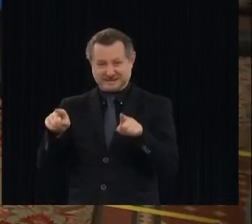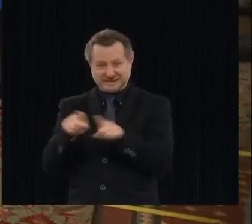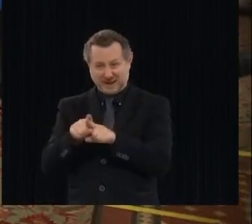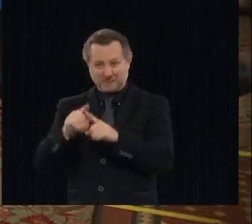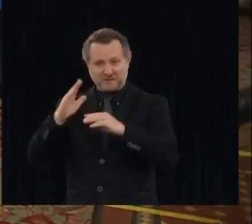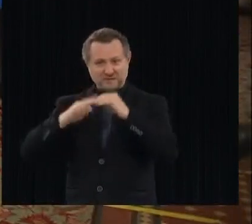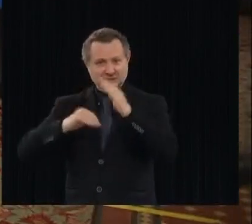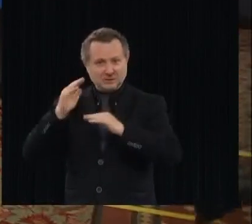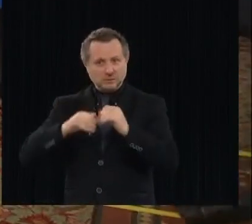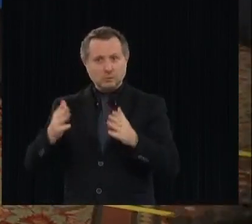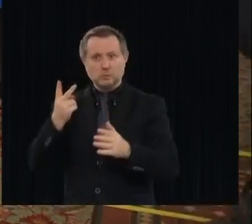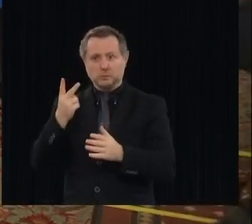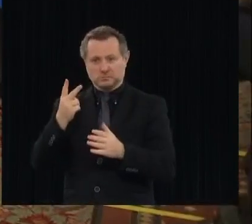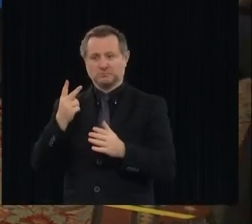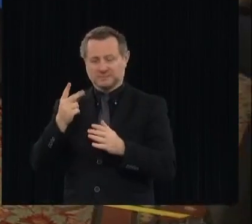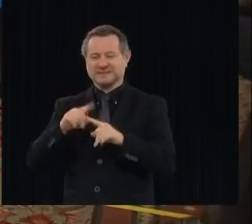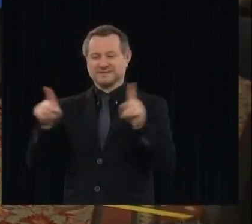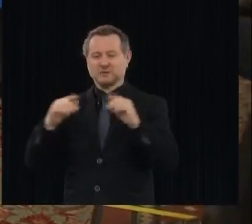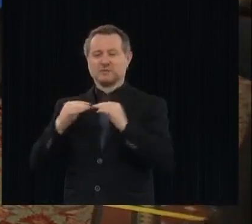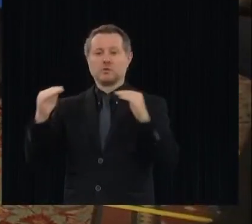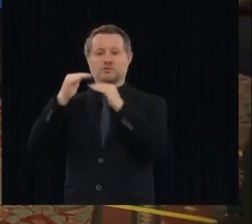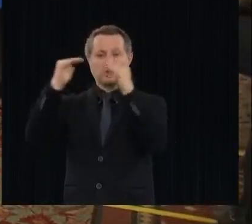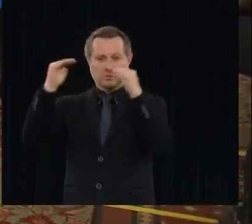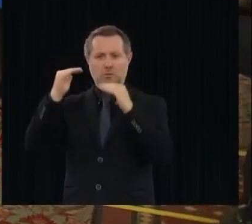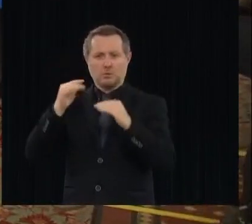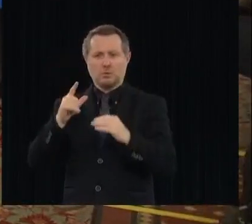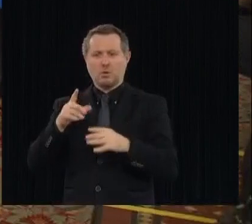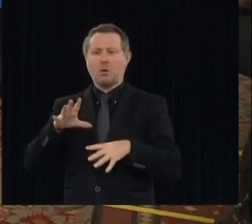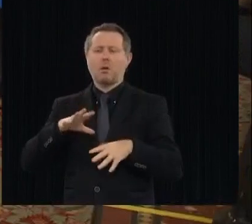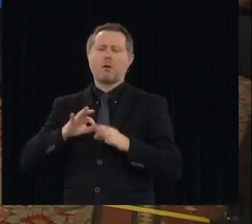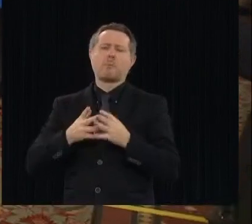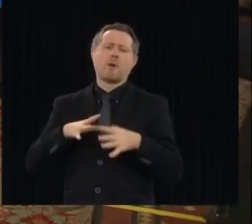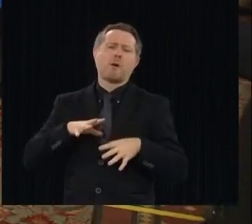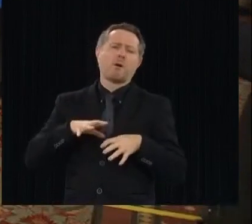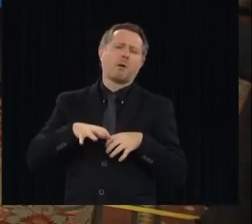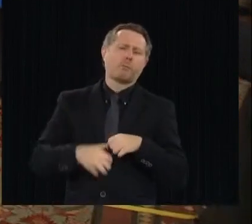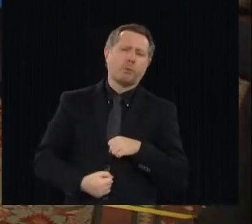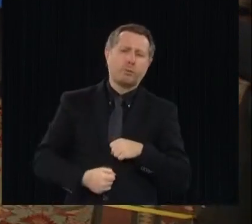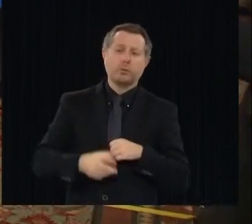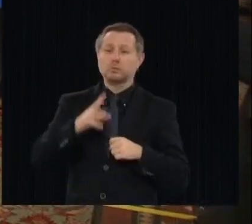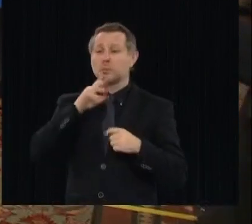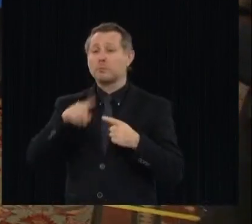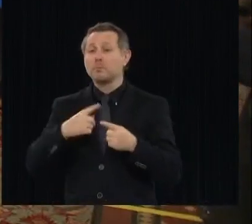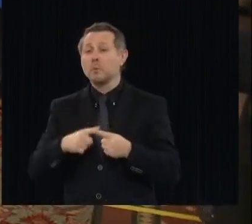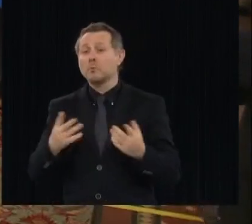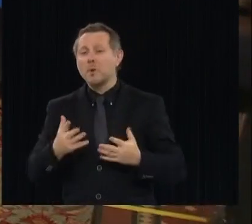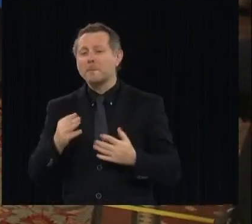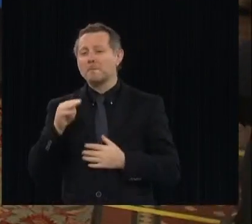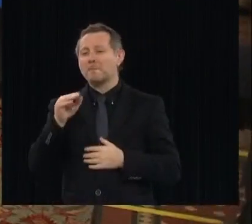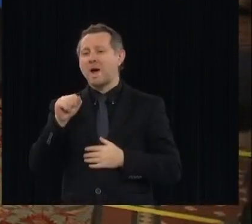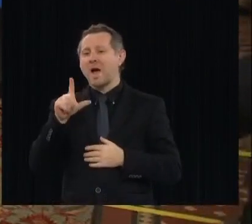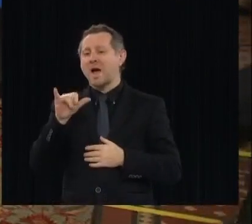HOME LOSSES WITHIN A FEW WEEKS OF ONE ANOTHER ON TWO SEPARATE FLOORS IN THE SAME FACILITY HERE